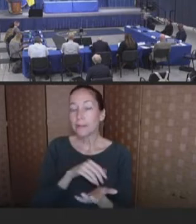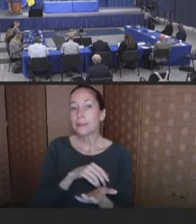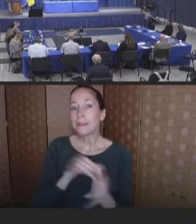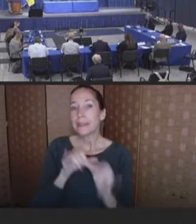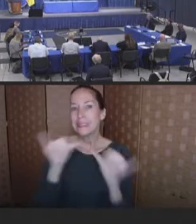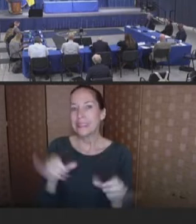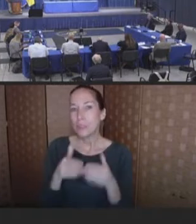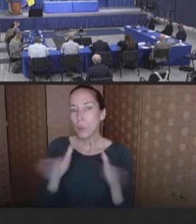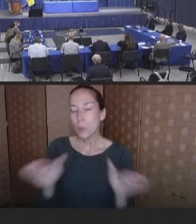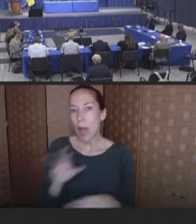bias in medicine.